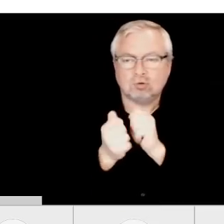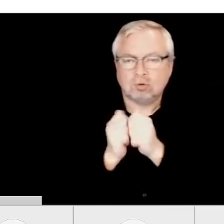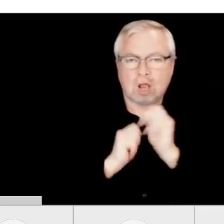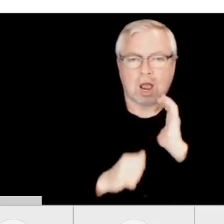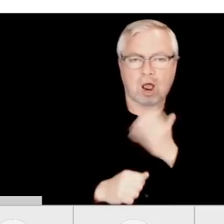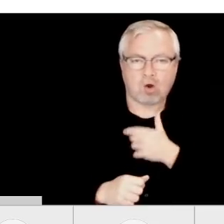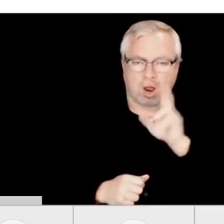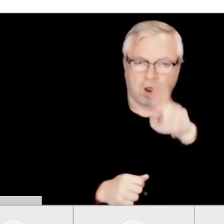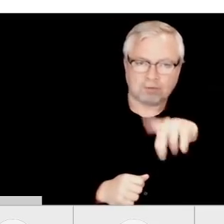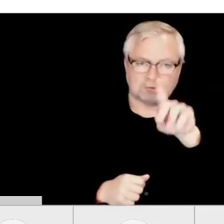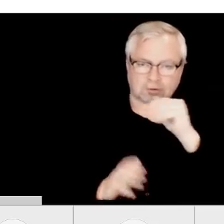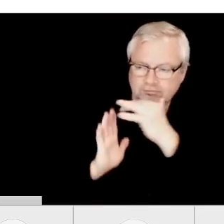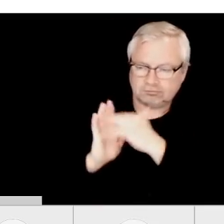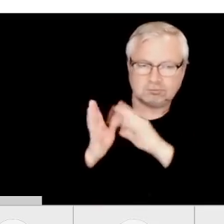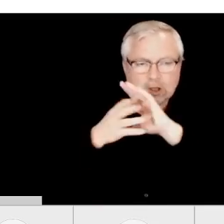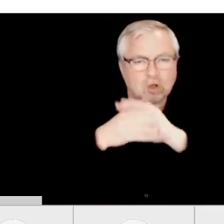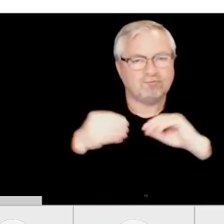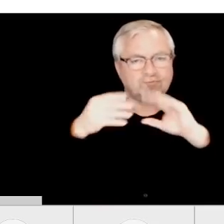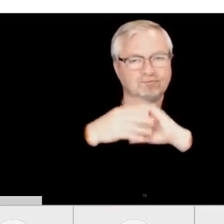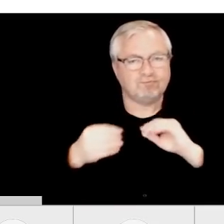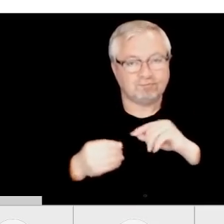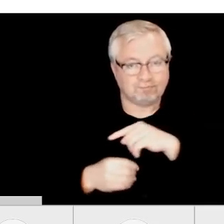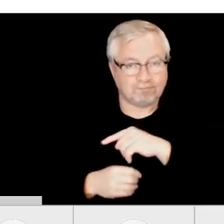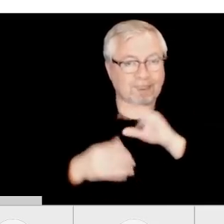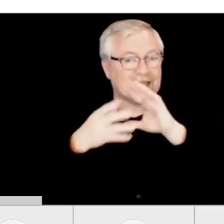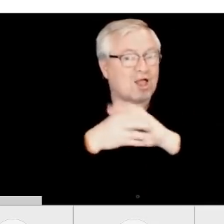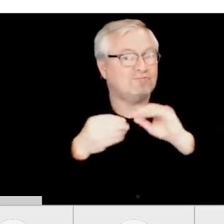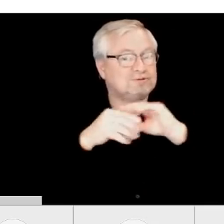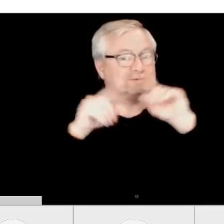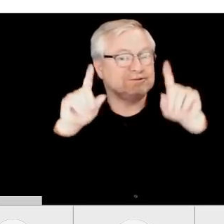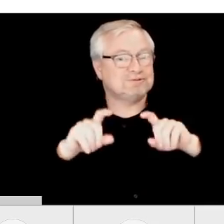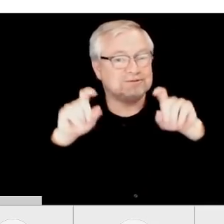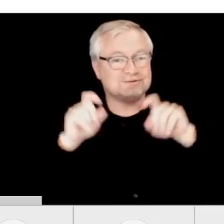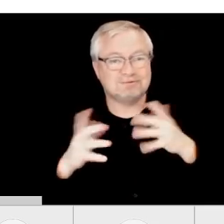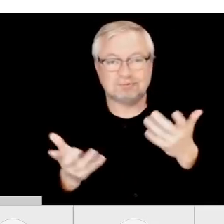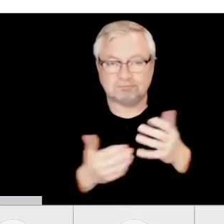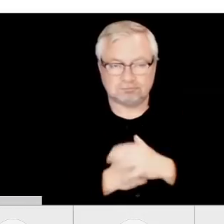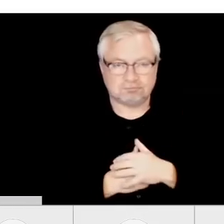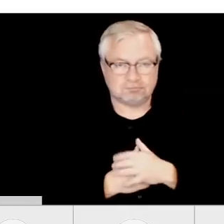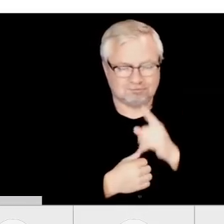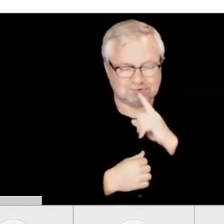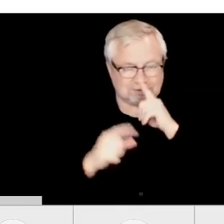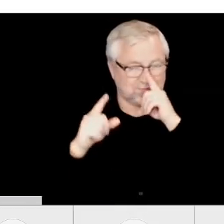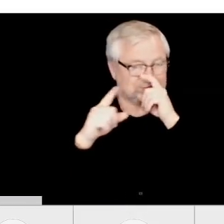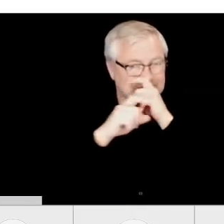But the testing scenarios are a complex and a hypothetical at this point.